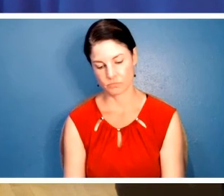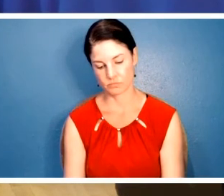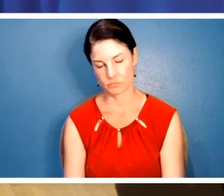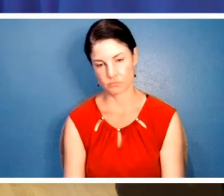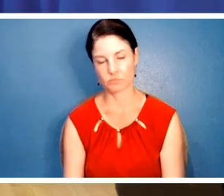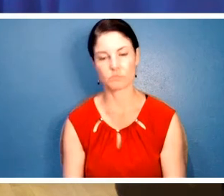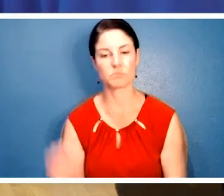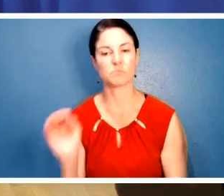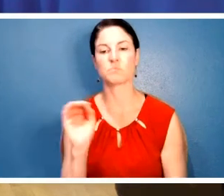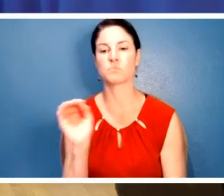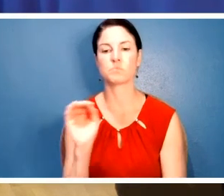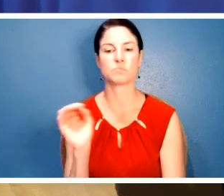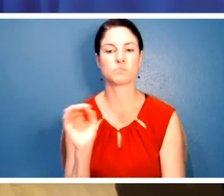Public Comment: We do not have any colors and that's all.